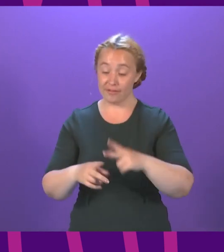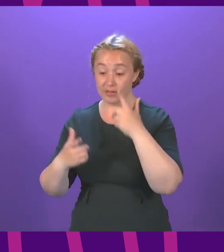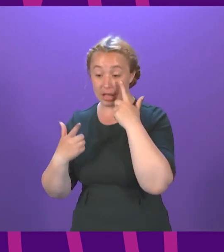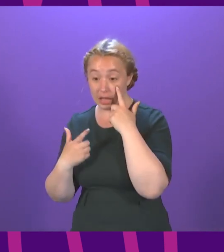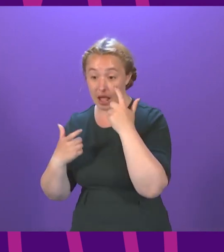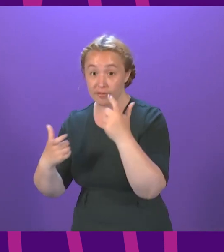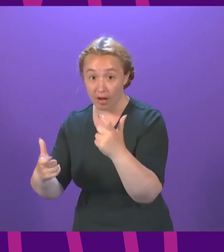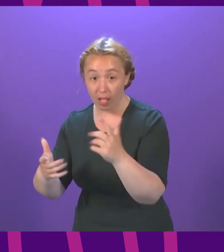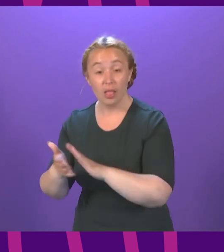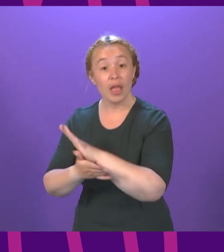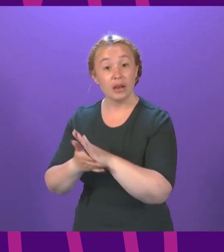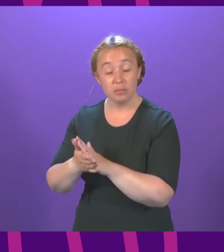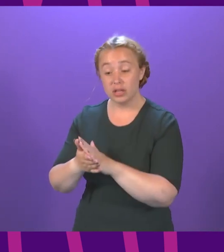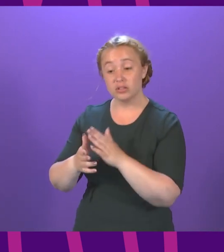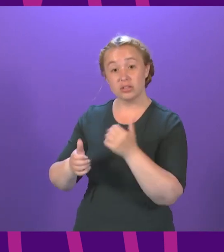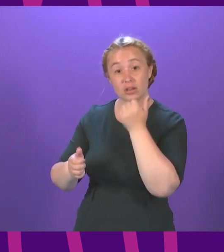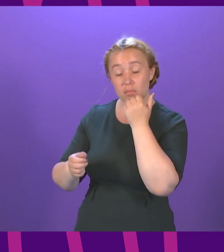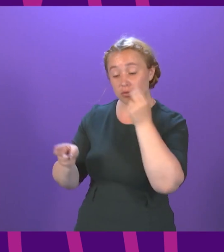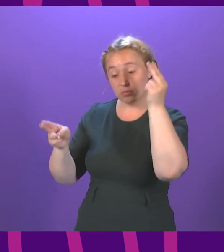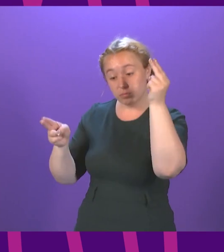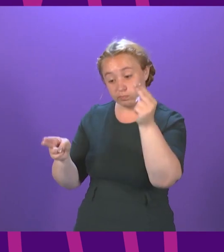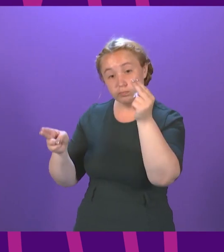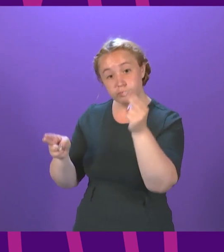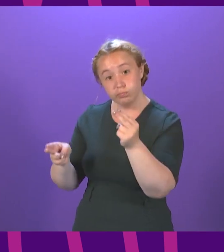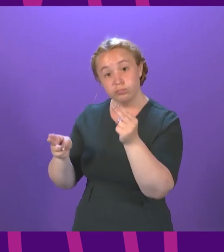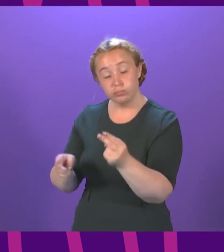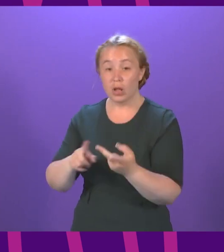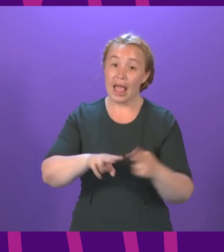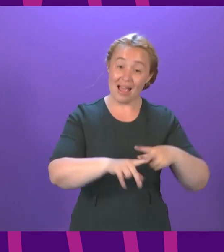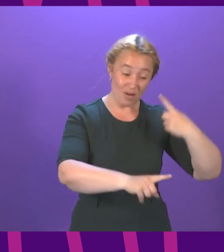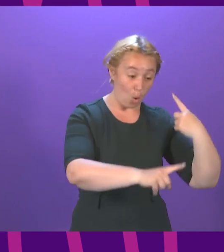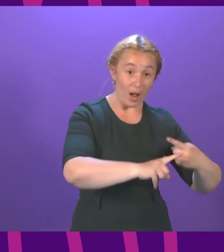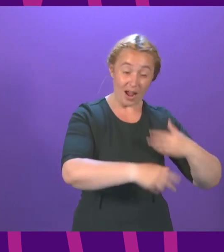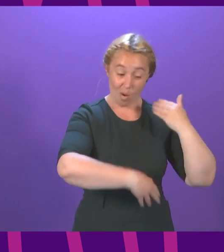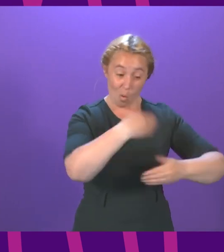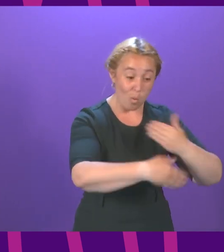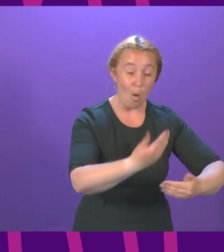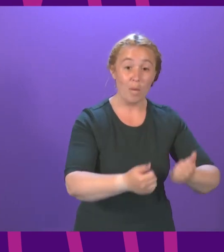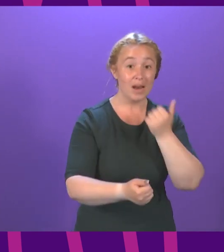will not be felt in the same loss of life as the consequences of going too quickly and being